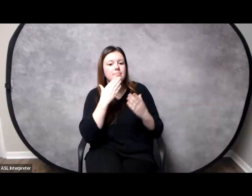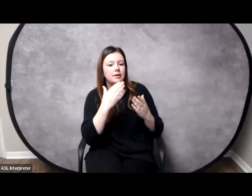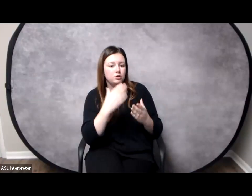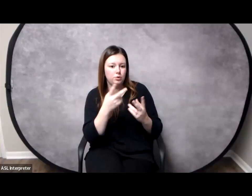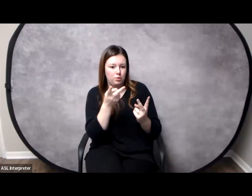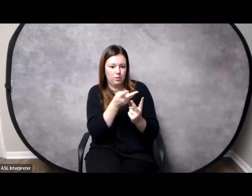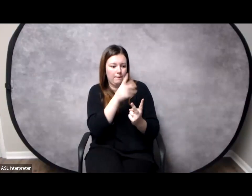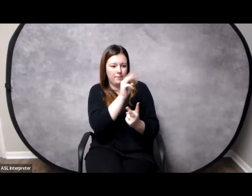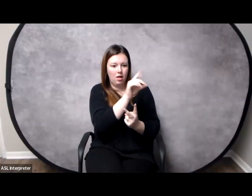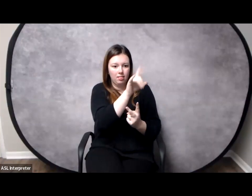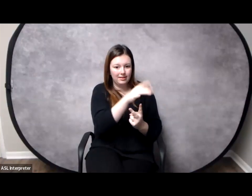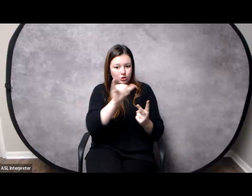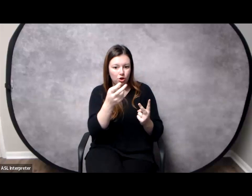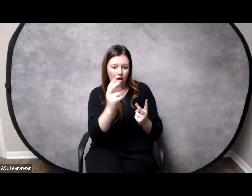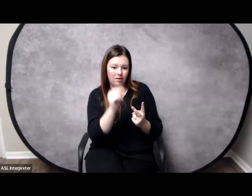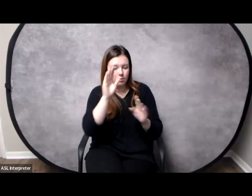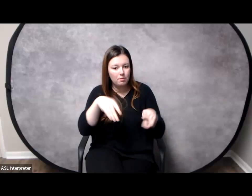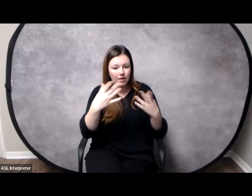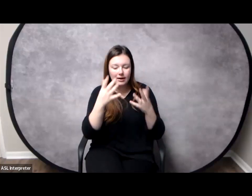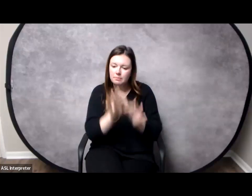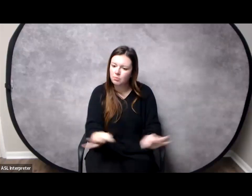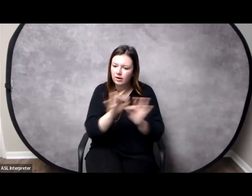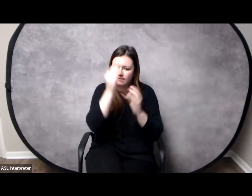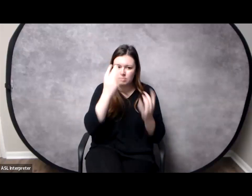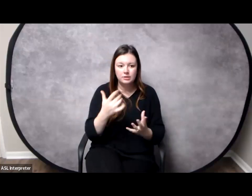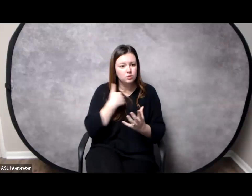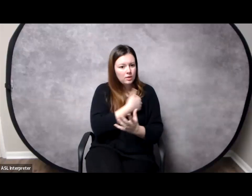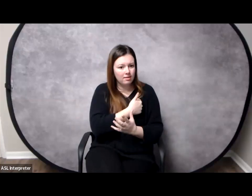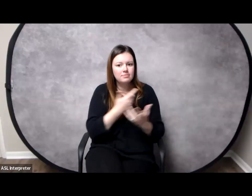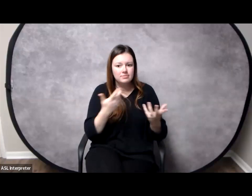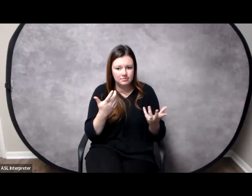We do appreciate your time and knowledge that you have shared.